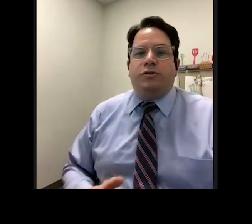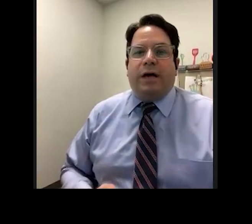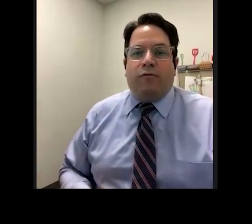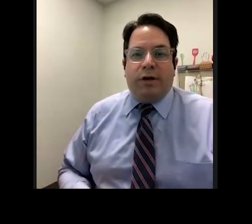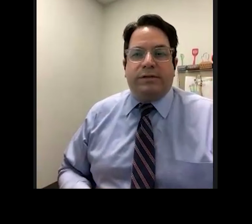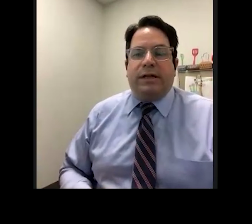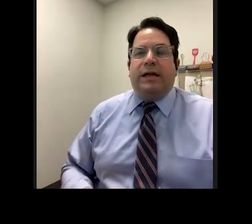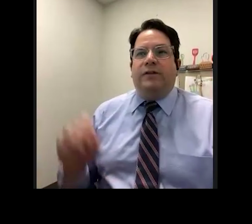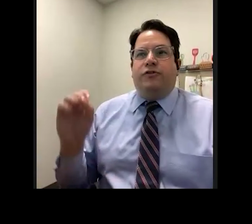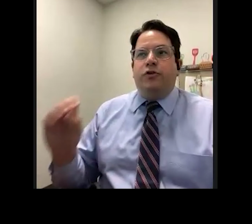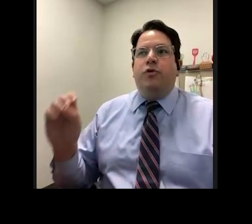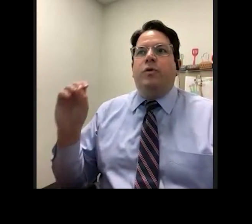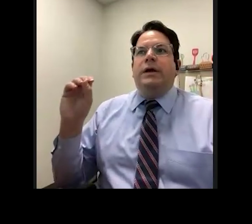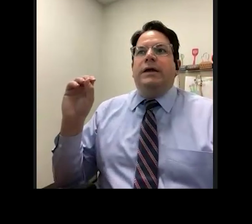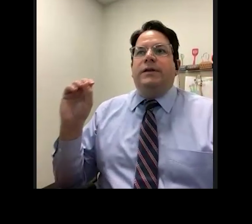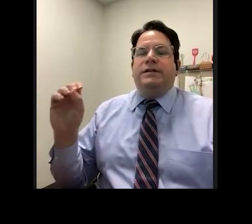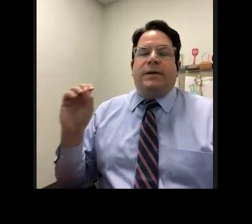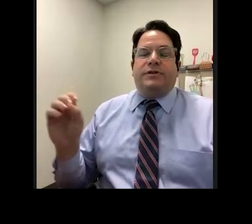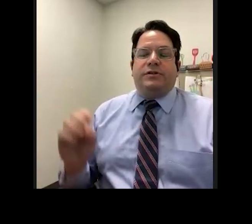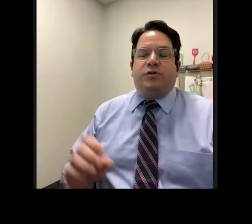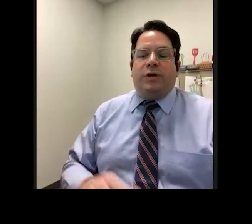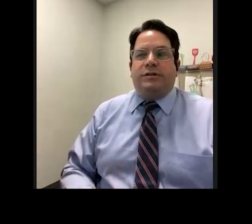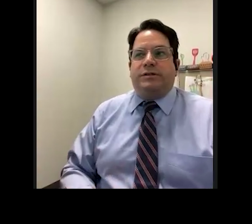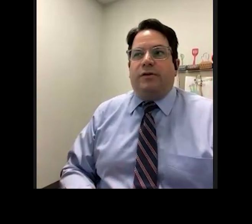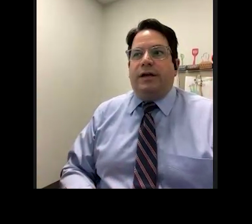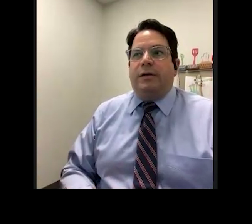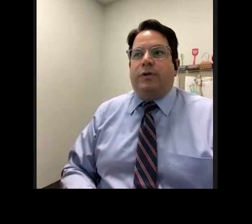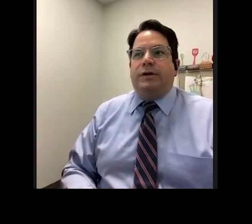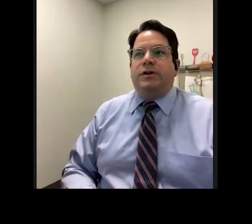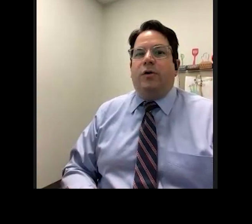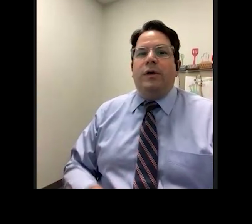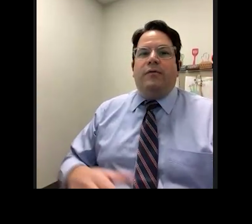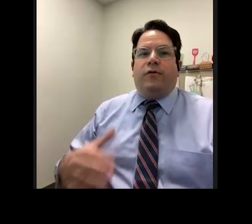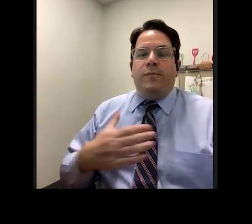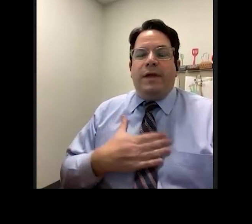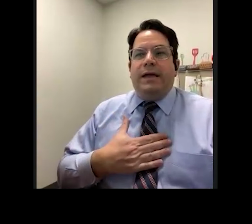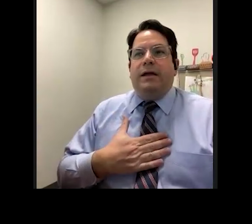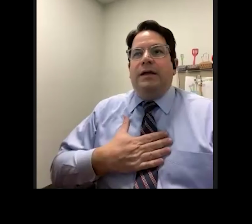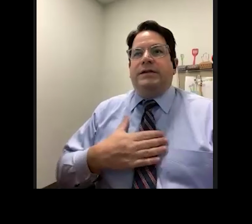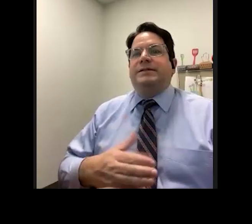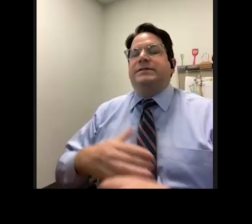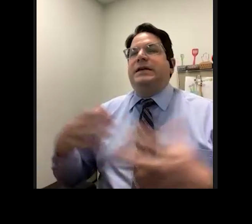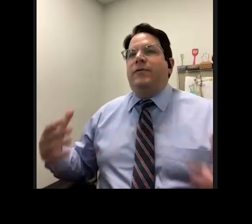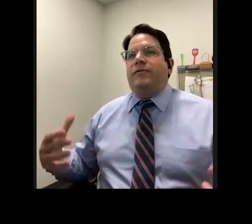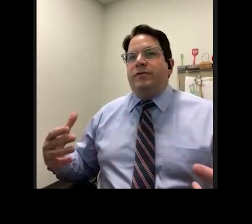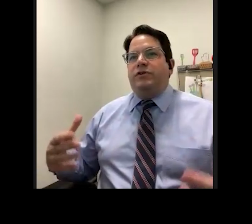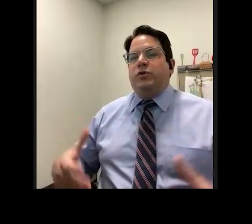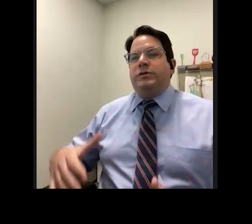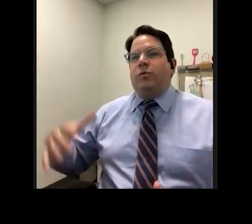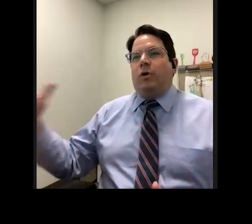is most at risk to these types of situations that are taking place. So for me, it takes a team of individuals.